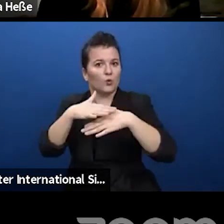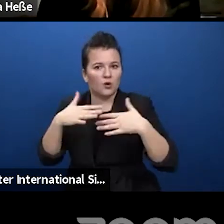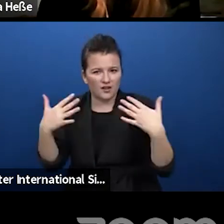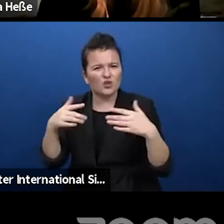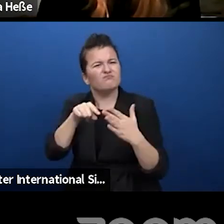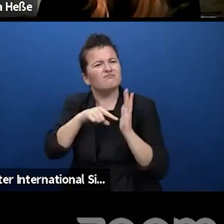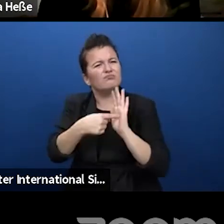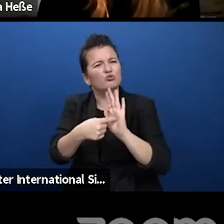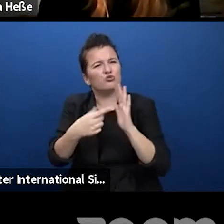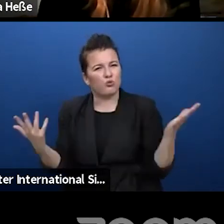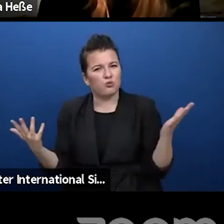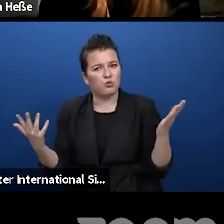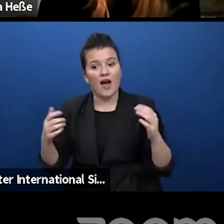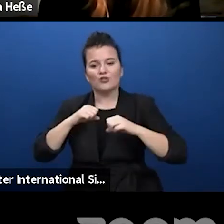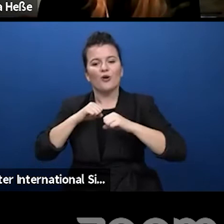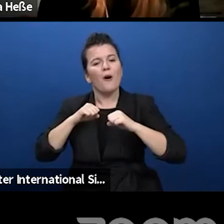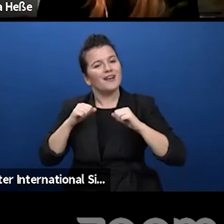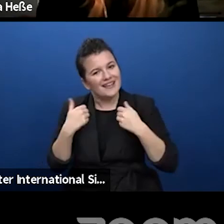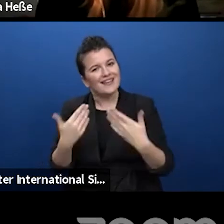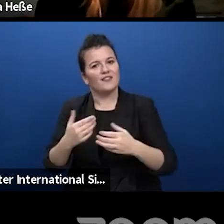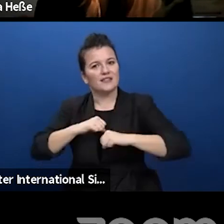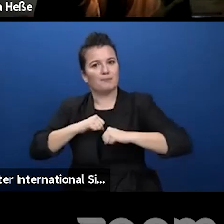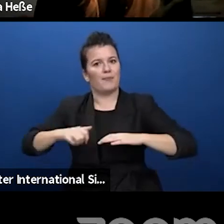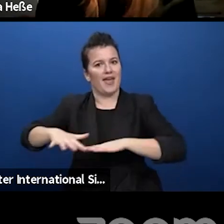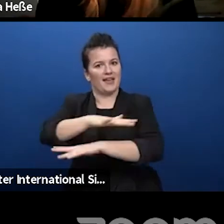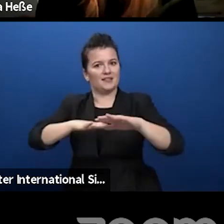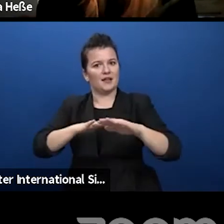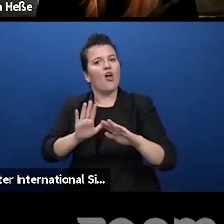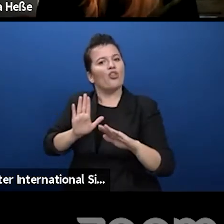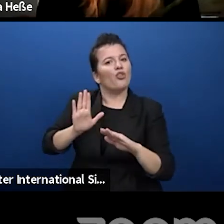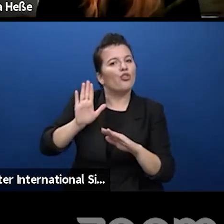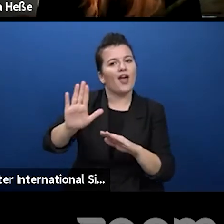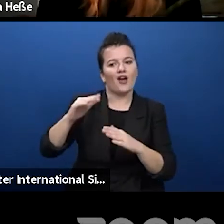space within what people has as a background you know because otherwise you know you're like enough